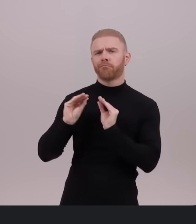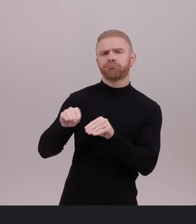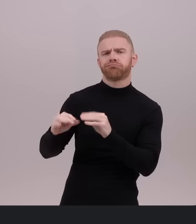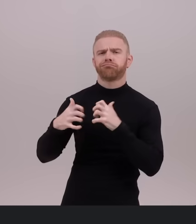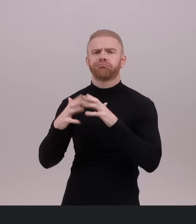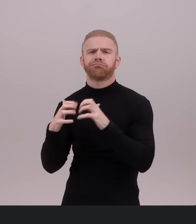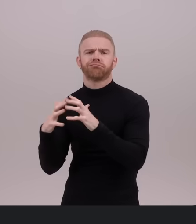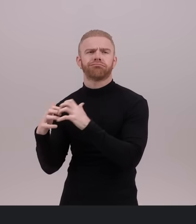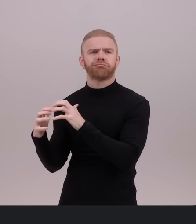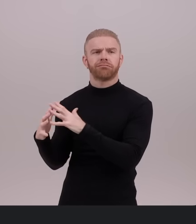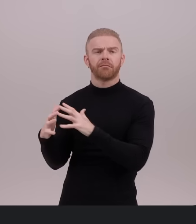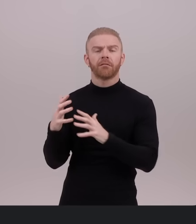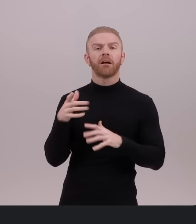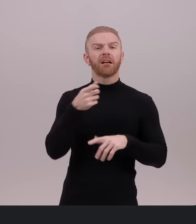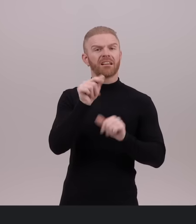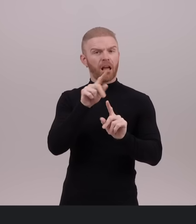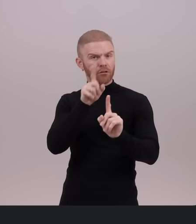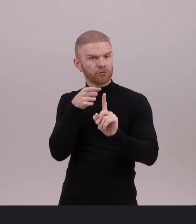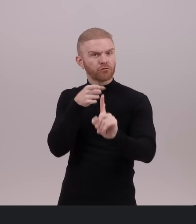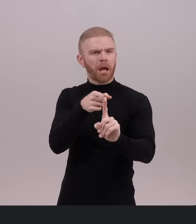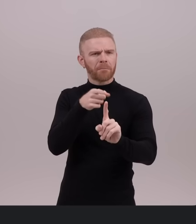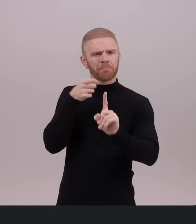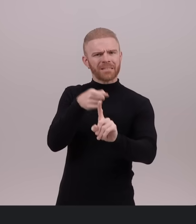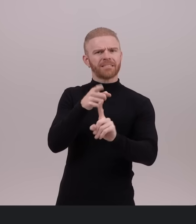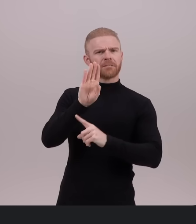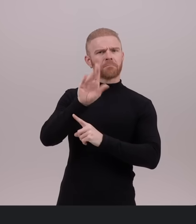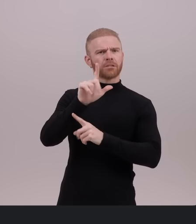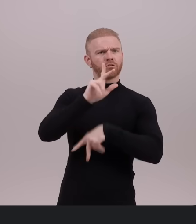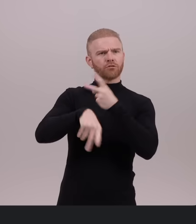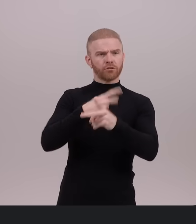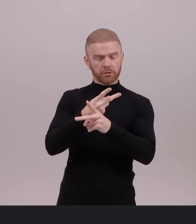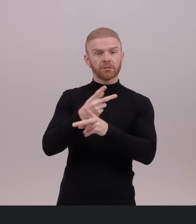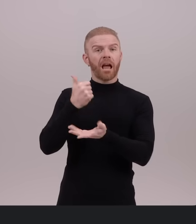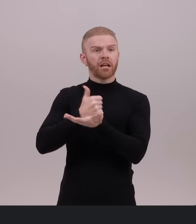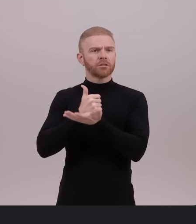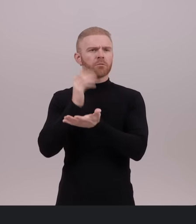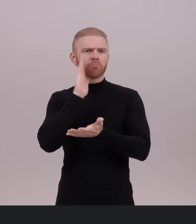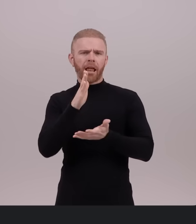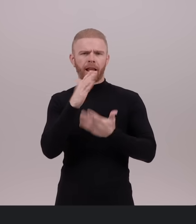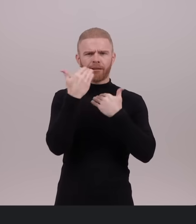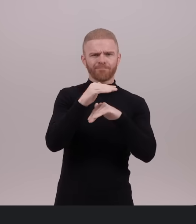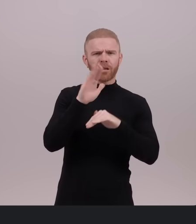You can target a specific baseline version, and the agent will constrain its suggestions.